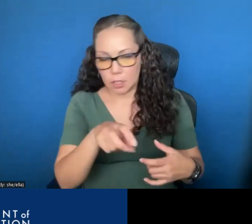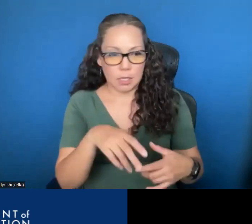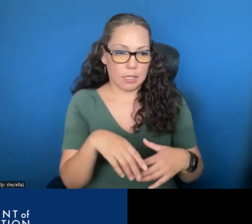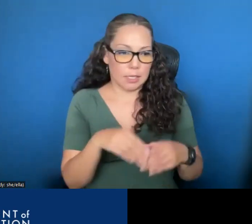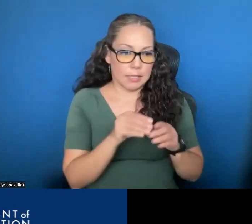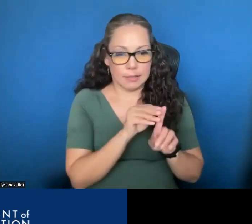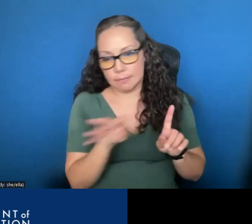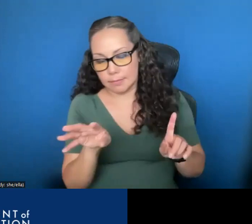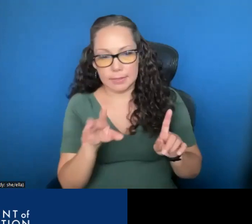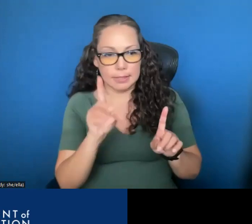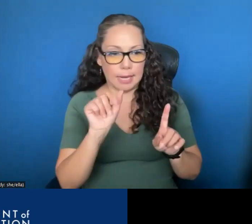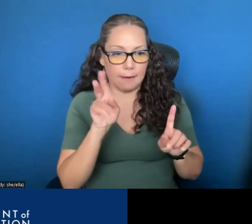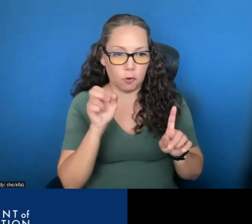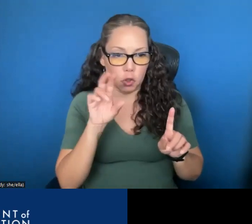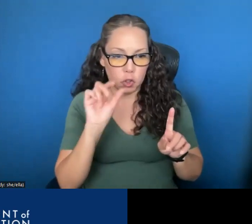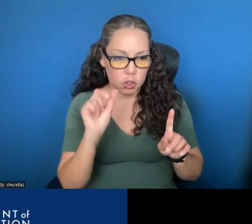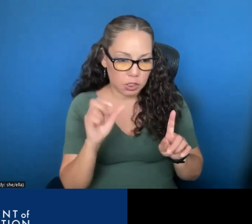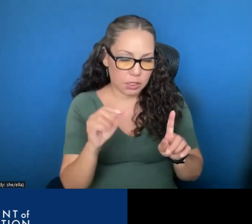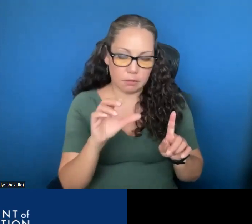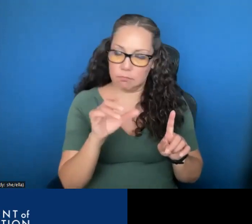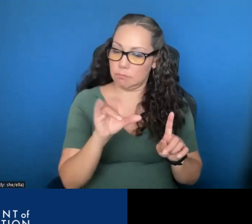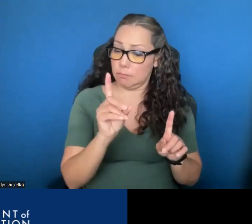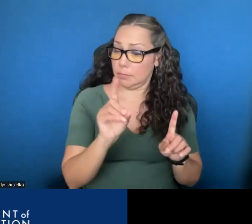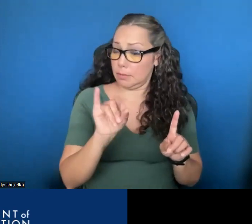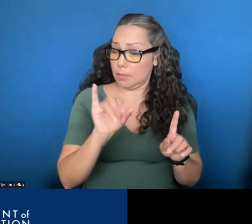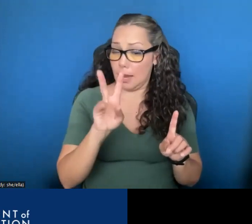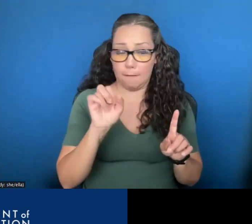um so we are currently in the middle of administ during the funding and getting all those grants